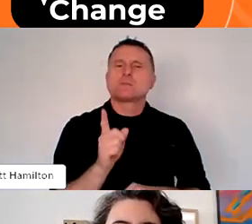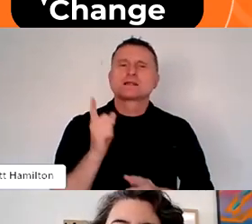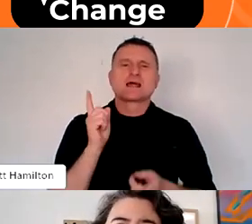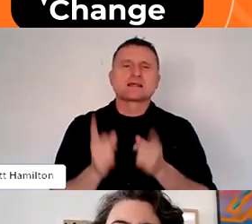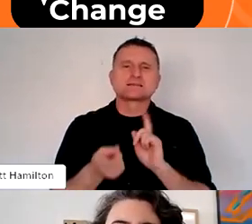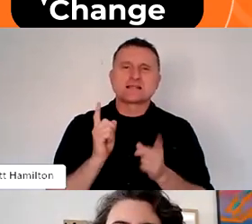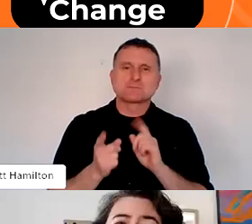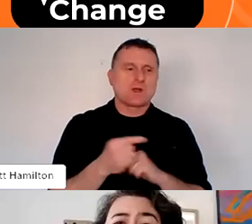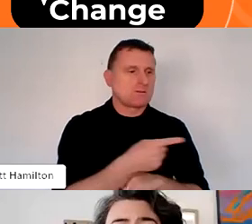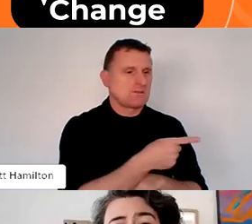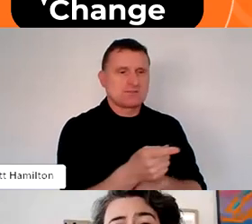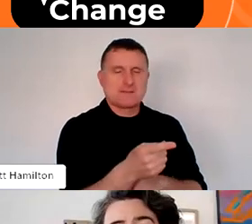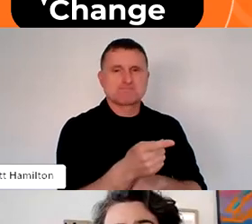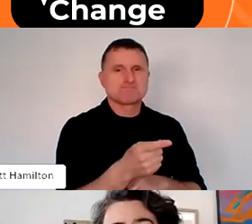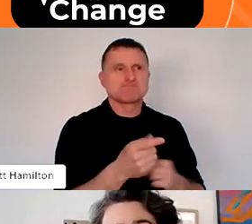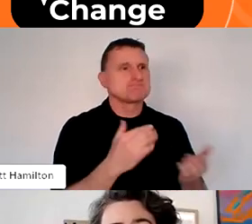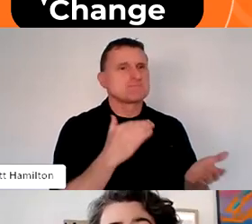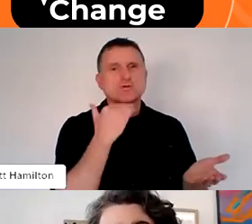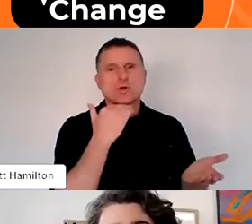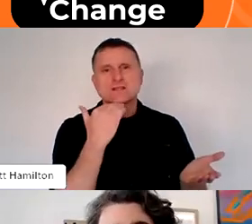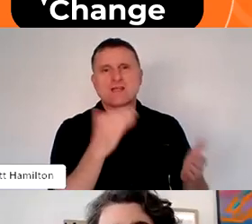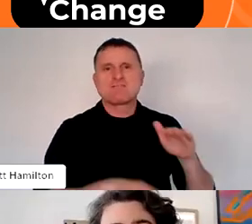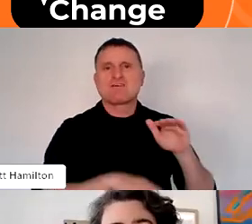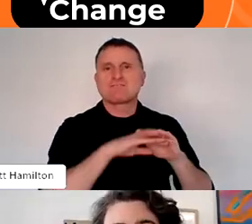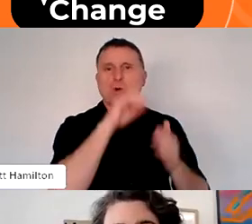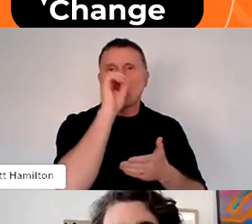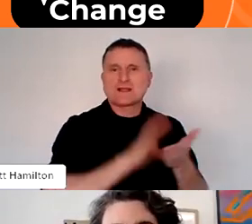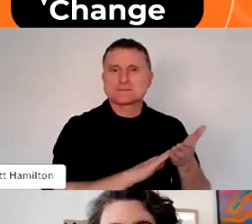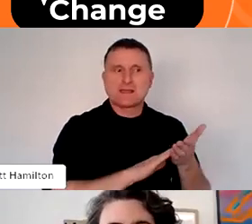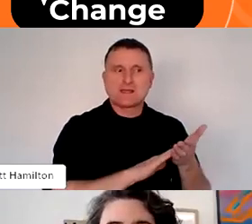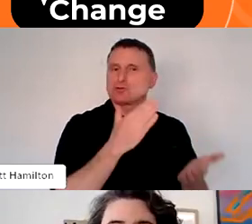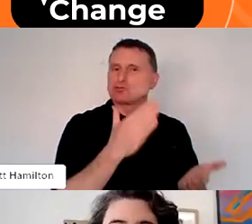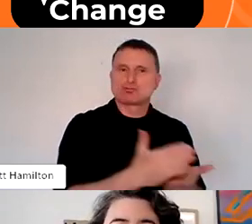are not getting to fully experience their rights as they should. And